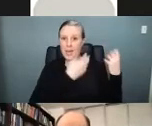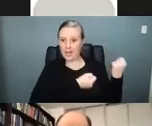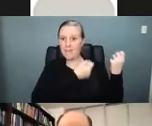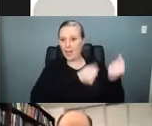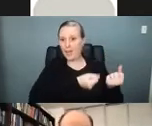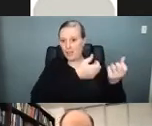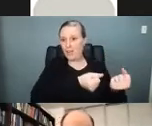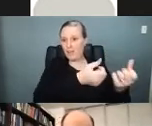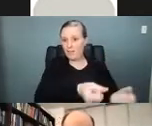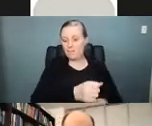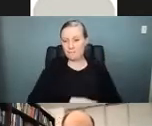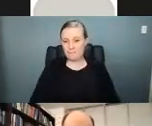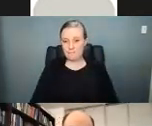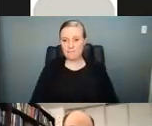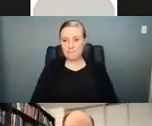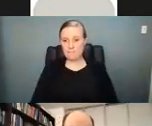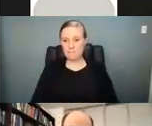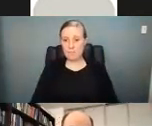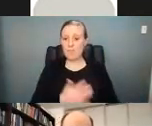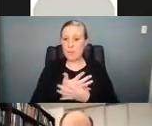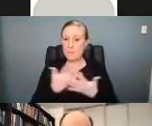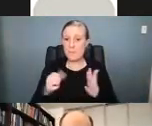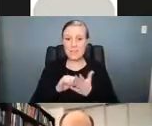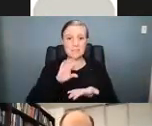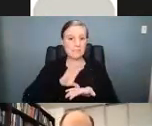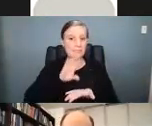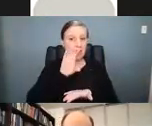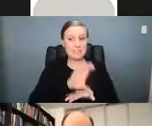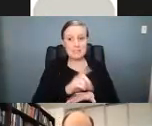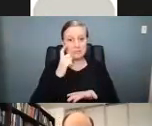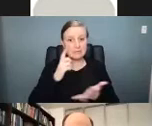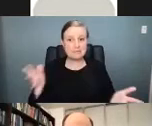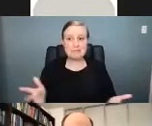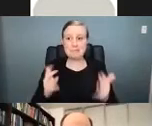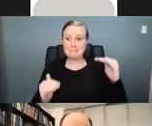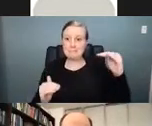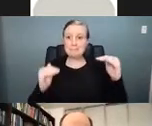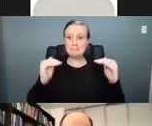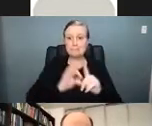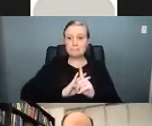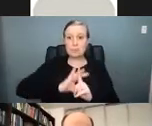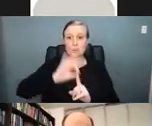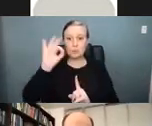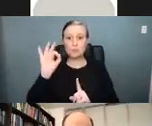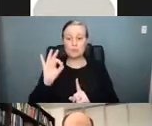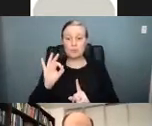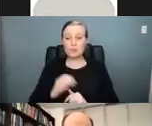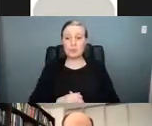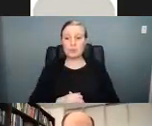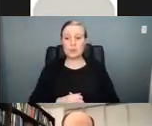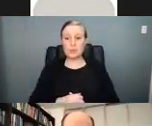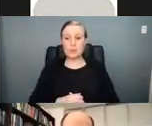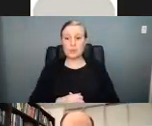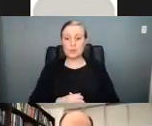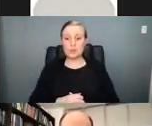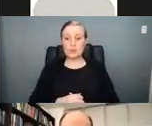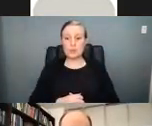substantial investments in improved access and some other areas, these gaps remain and